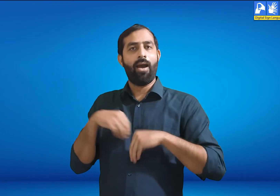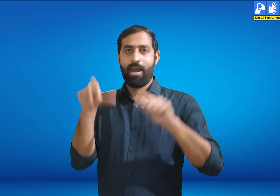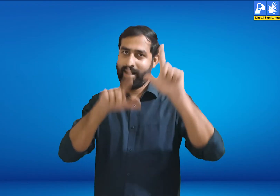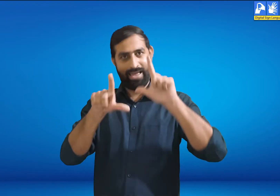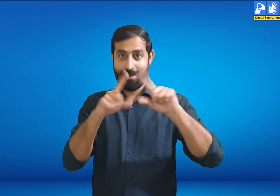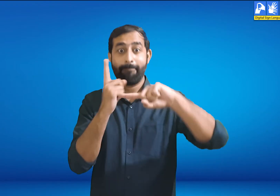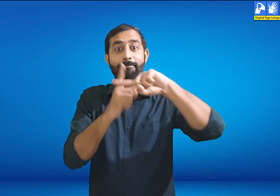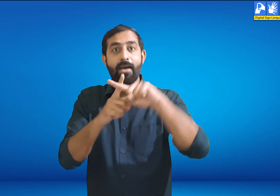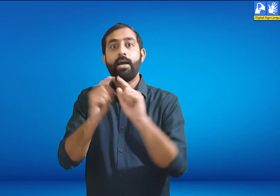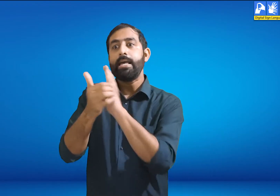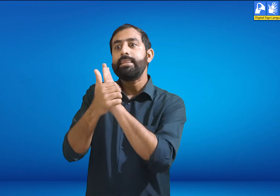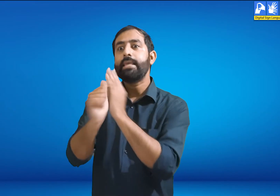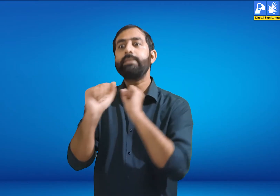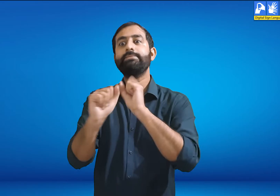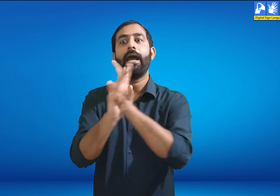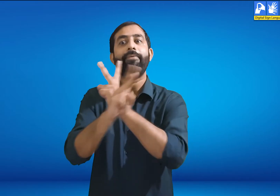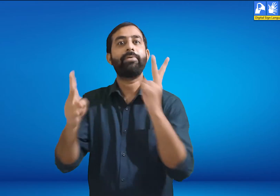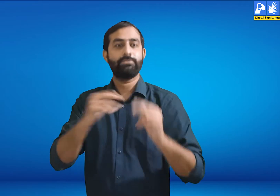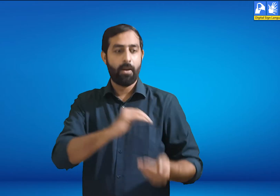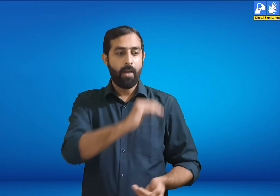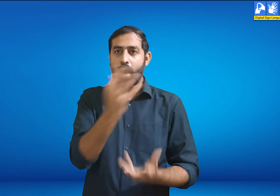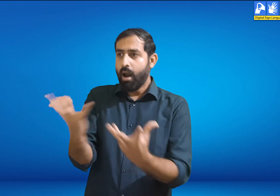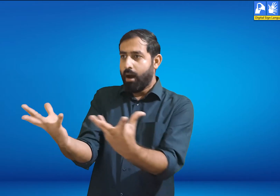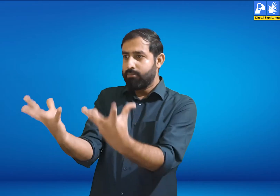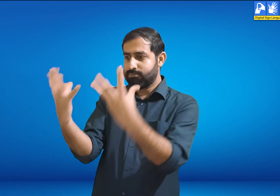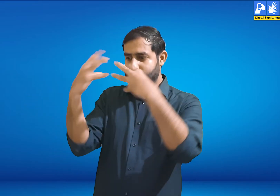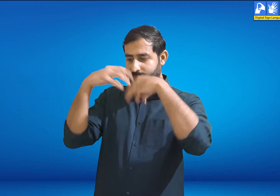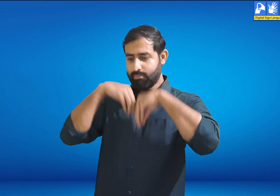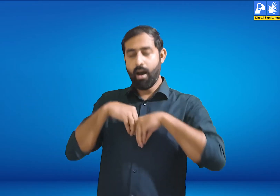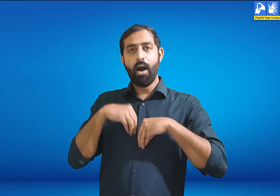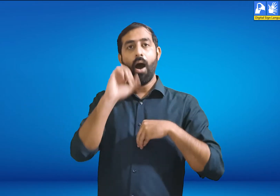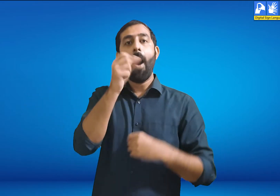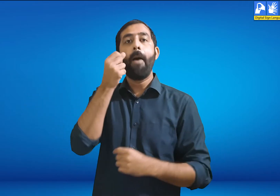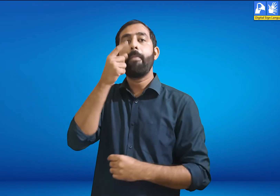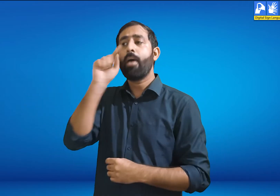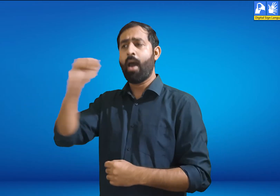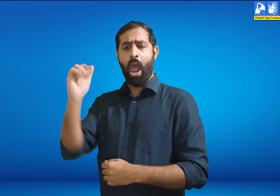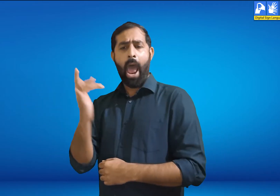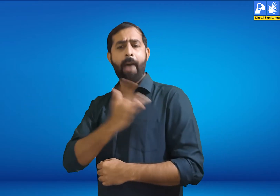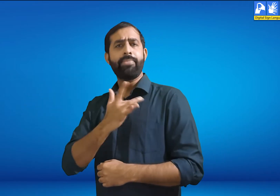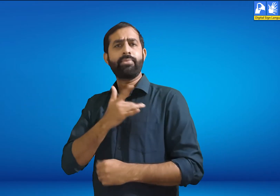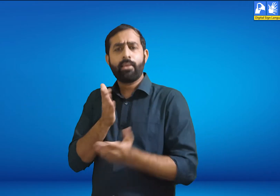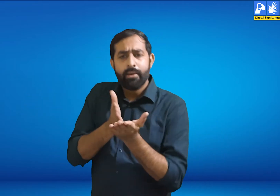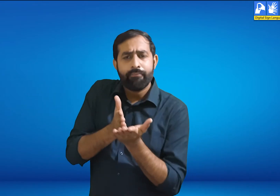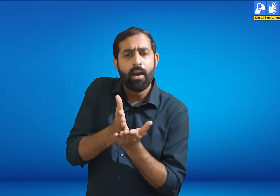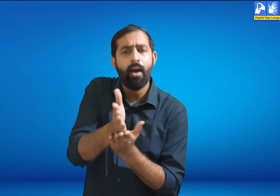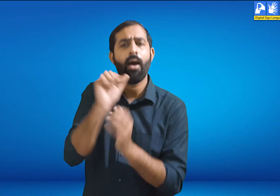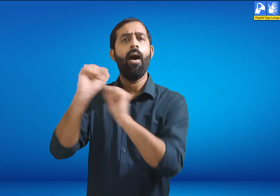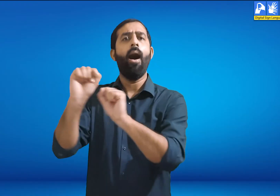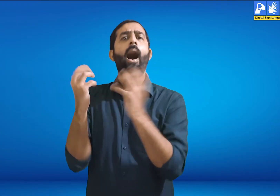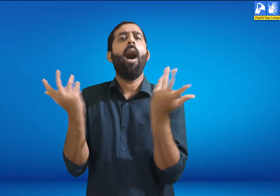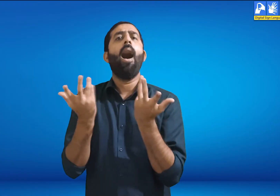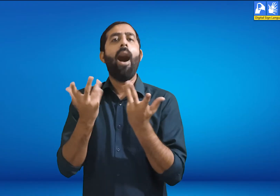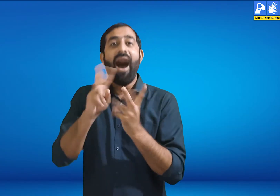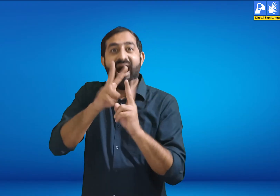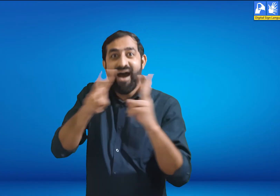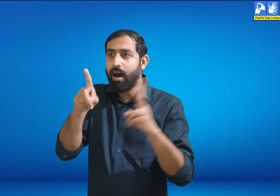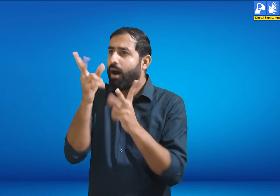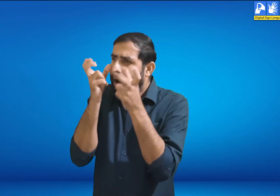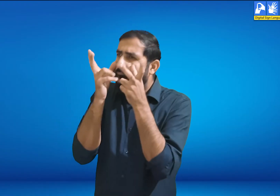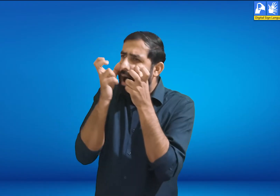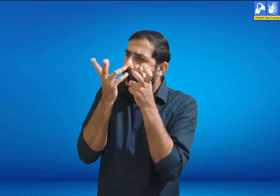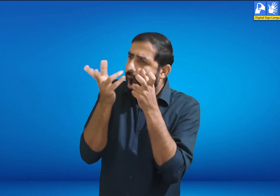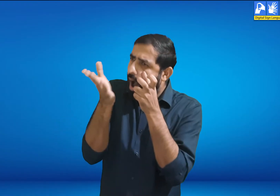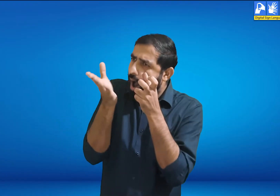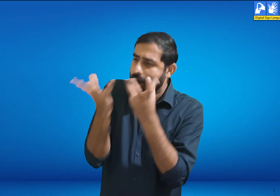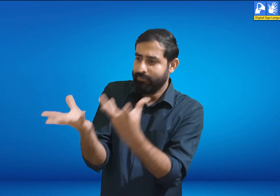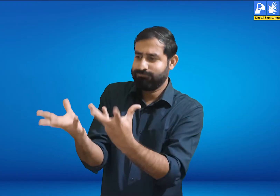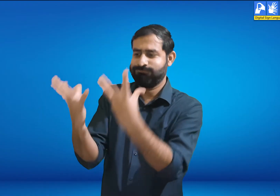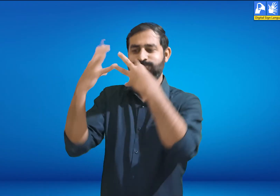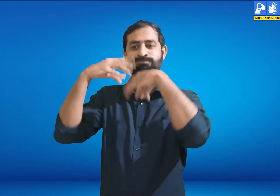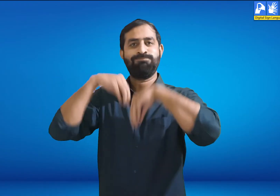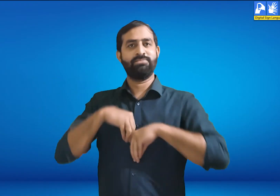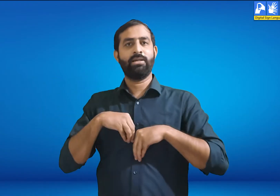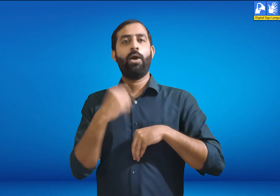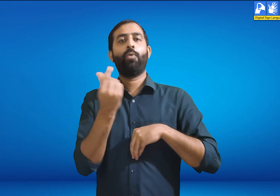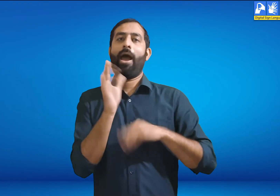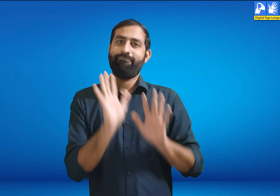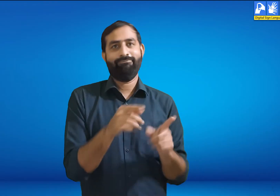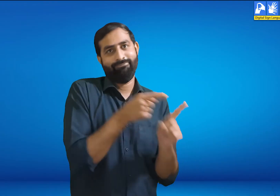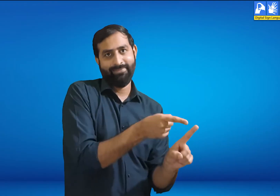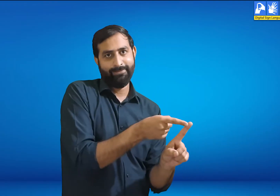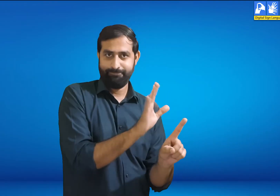Just by observing and getting the input from the environment the child acquires language as well as the skills.